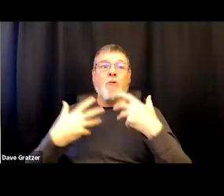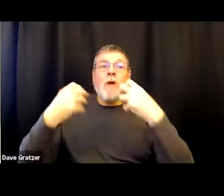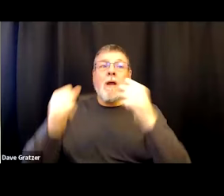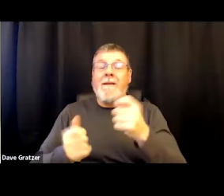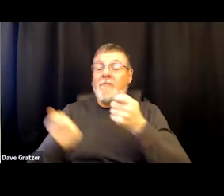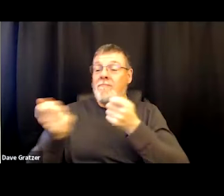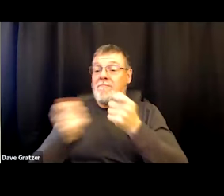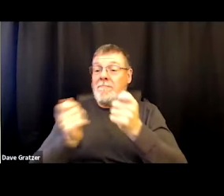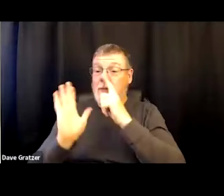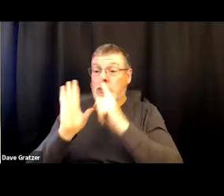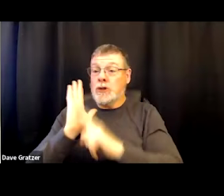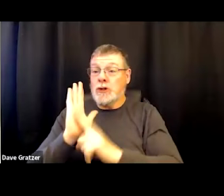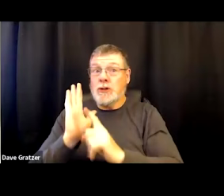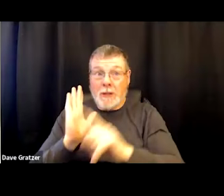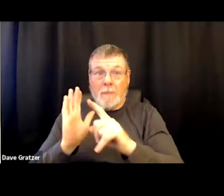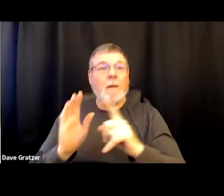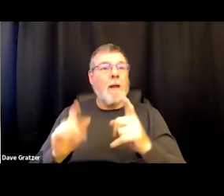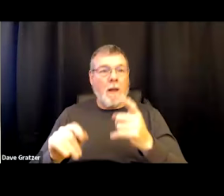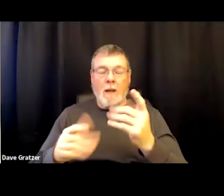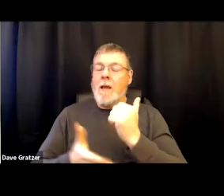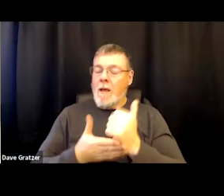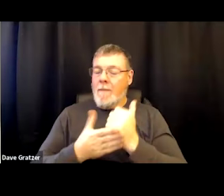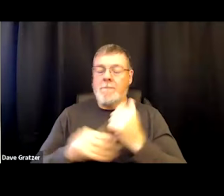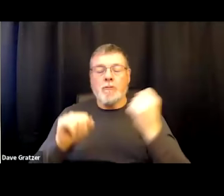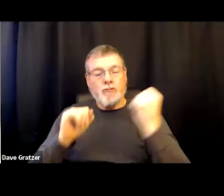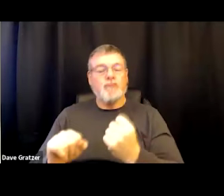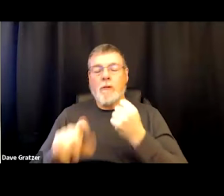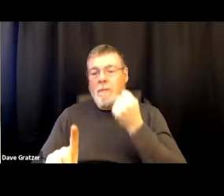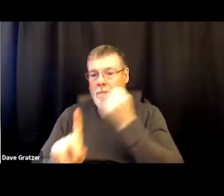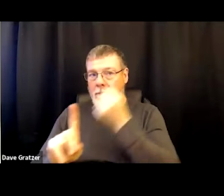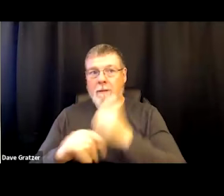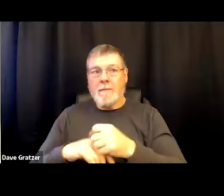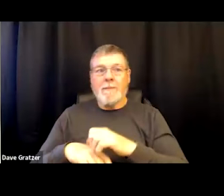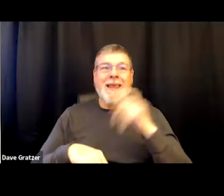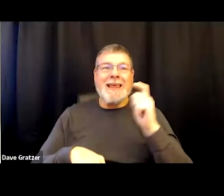are really helpful and have a big impact. These are time-limited case management services